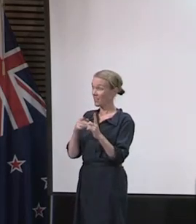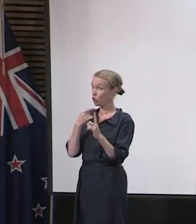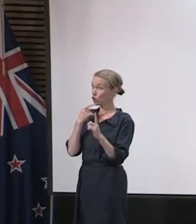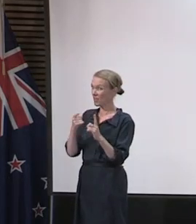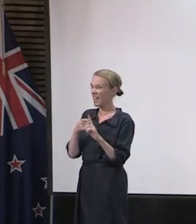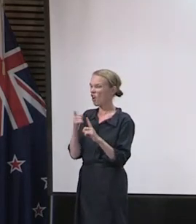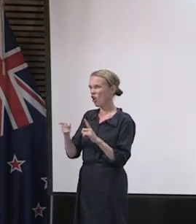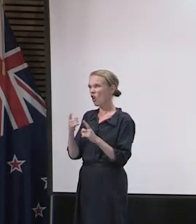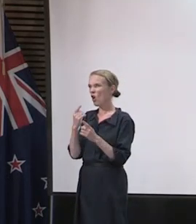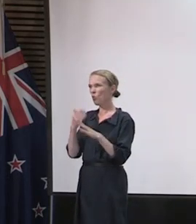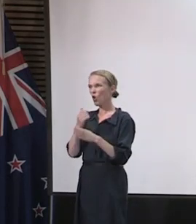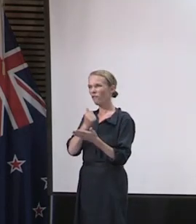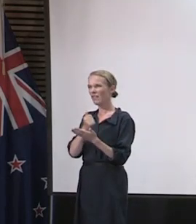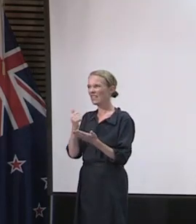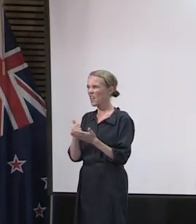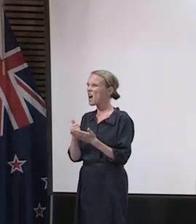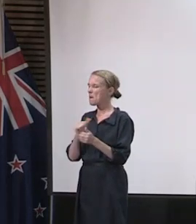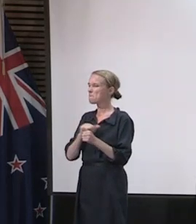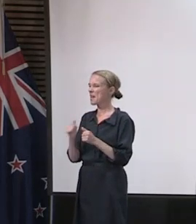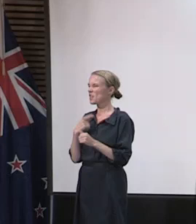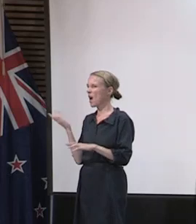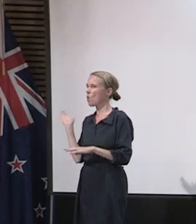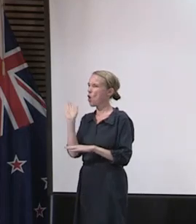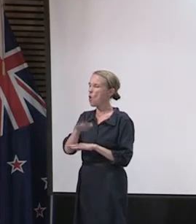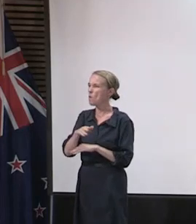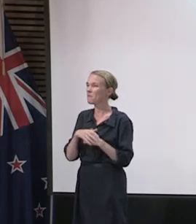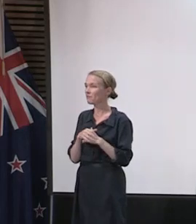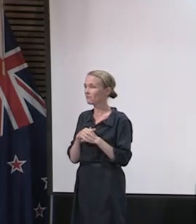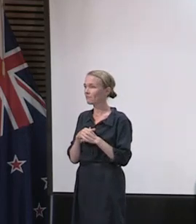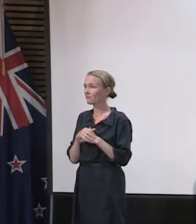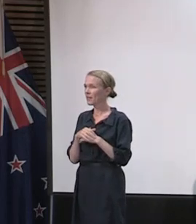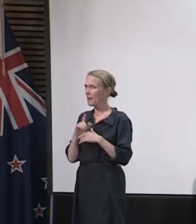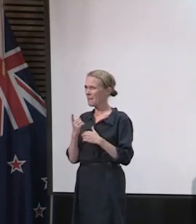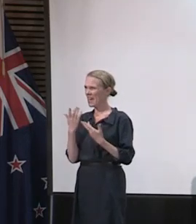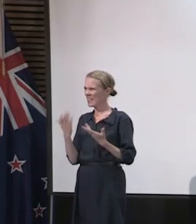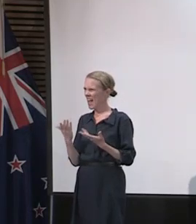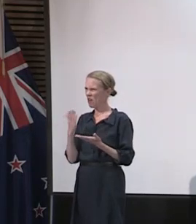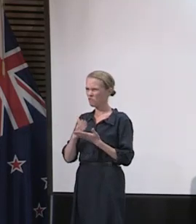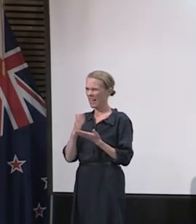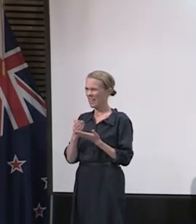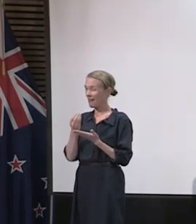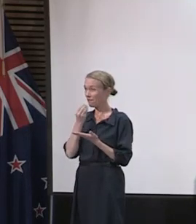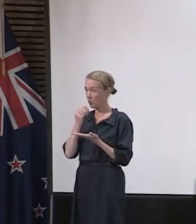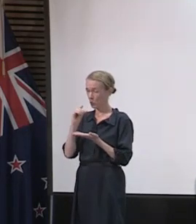those 300,000-plus guest workers should go home? And they should have gone home when they had the chance and